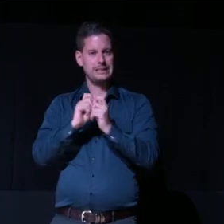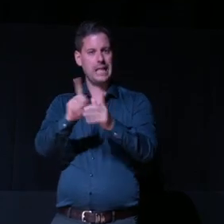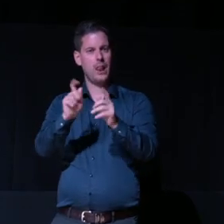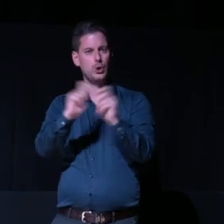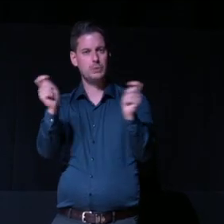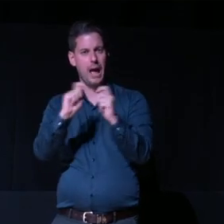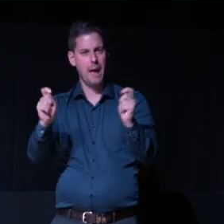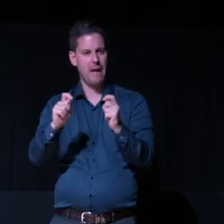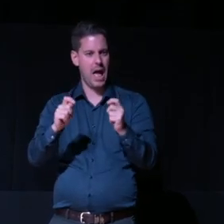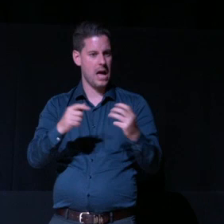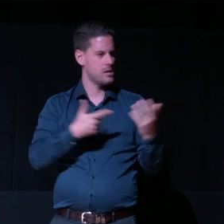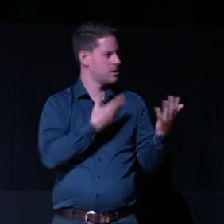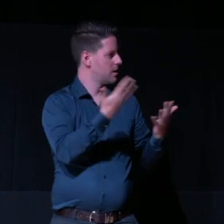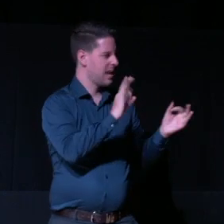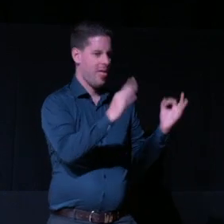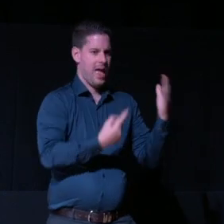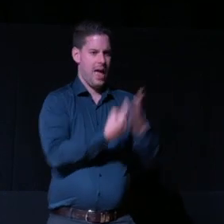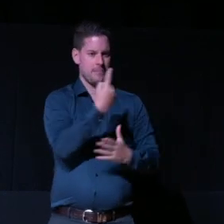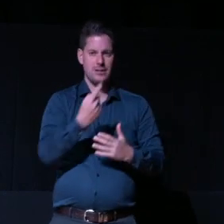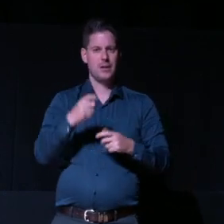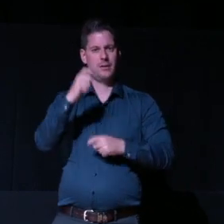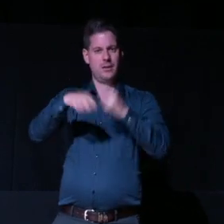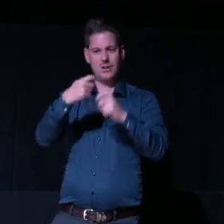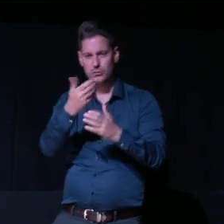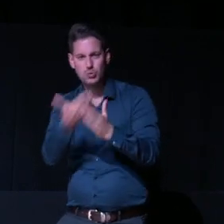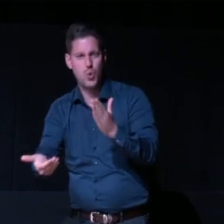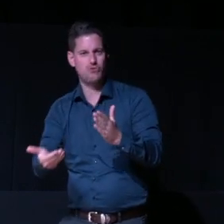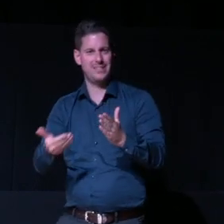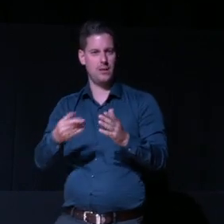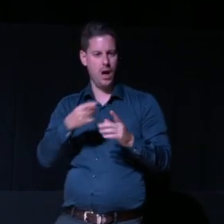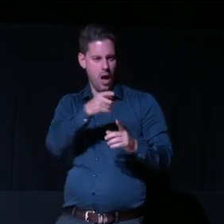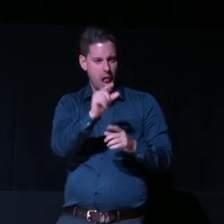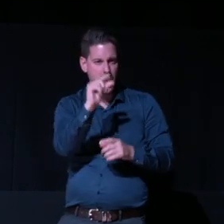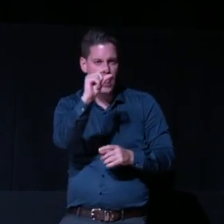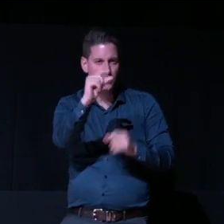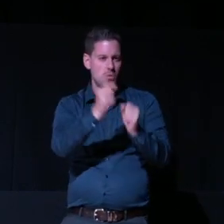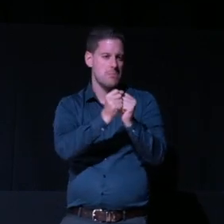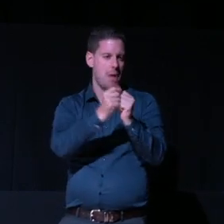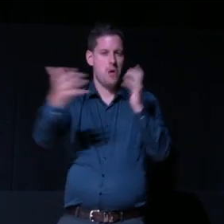where we fall victim is it's actually, I mean, on Twitter, obviously there's pile ons, that happens,